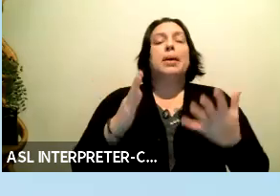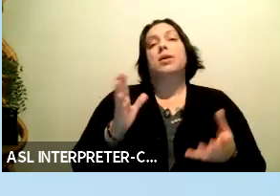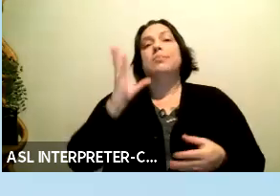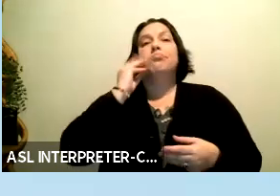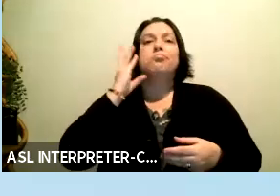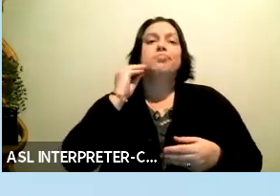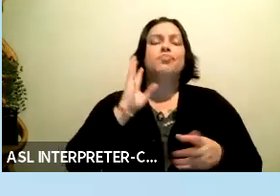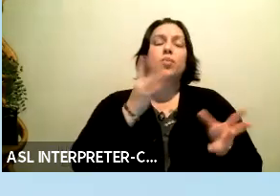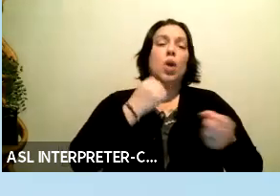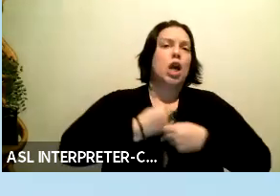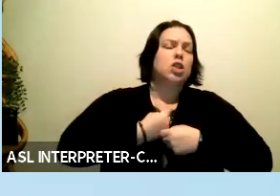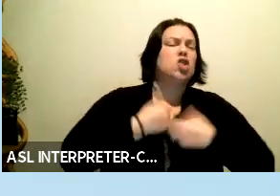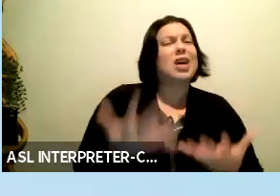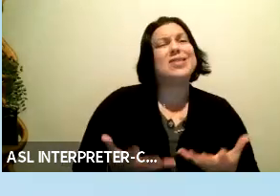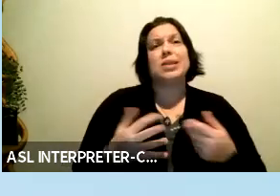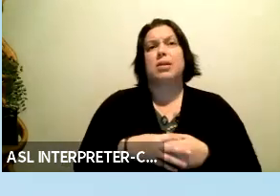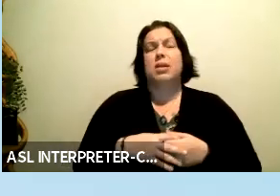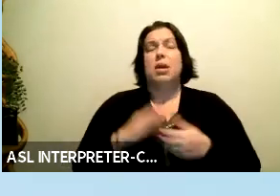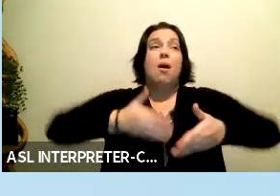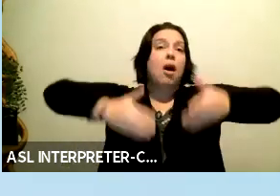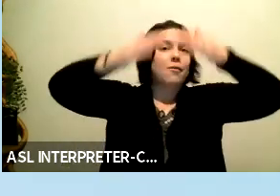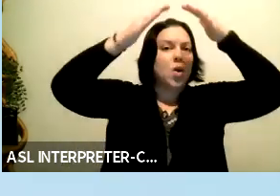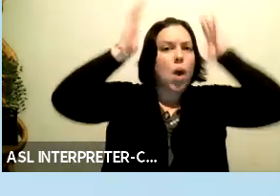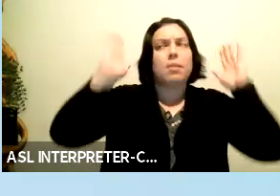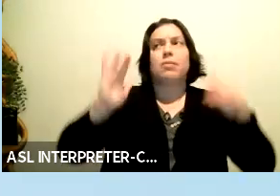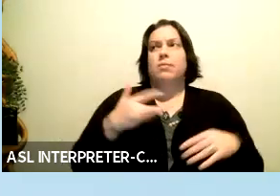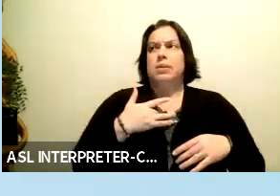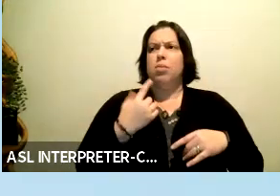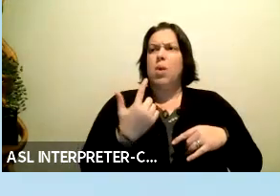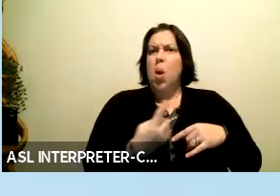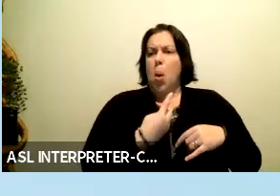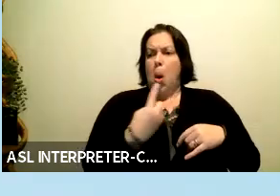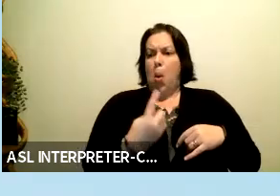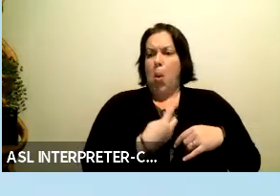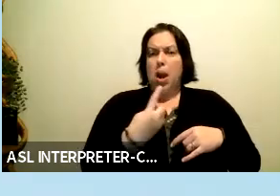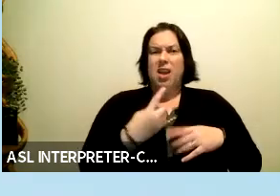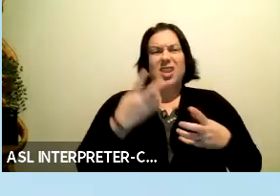overwhelm or loneliness that makes it hard to engage in some of this content. You're not